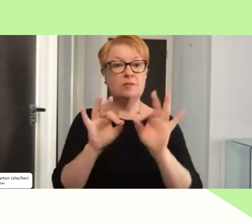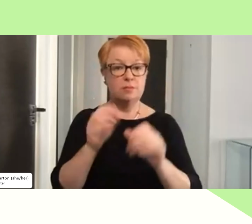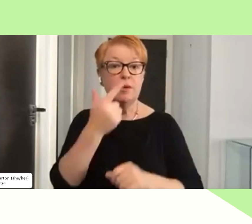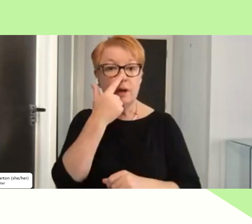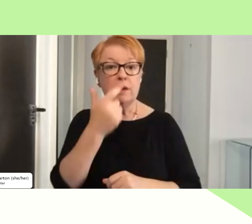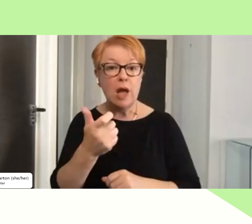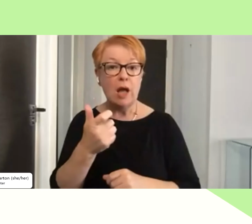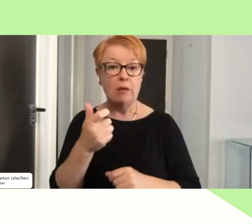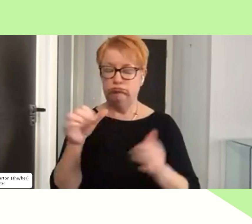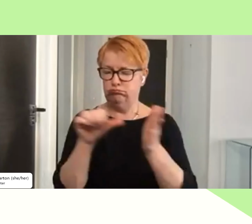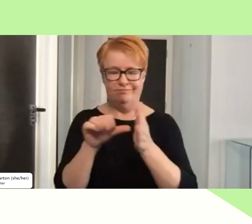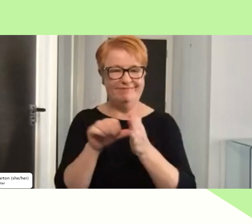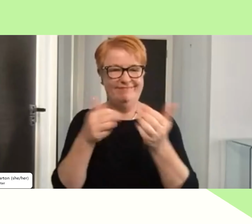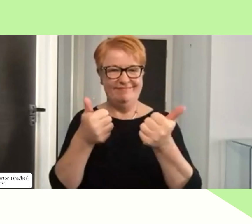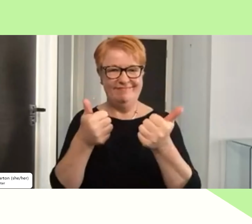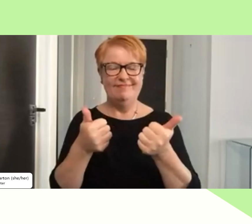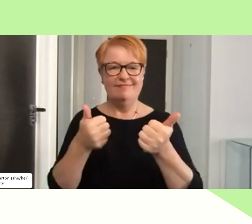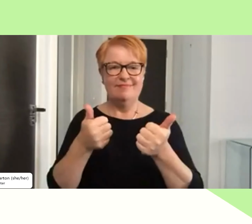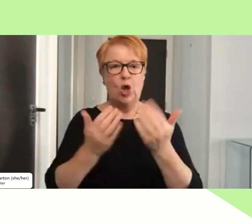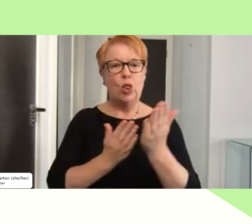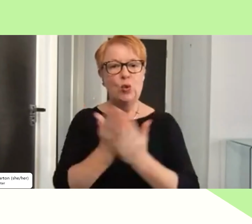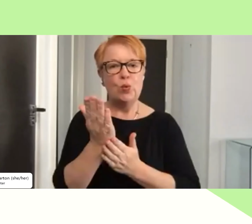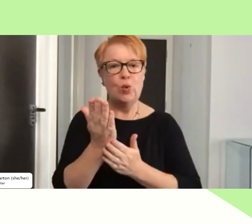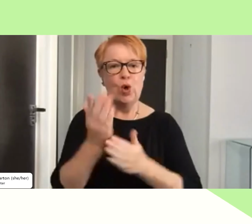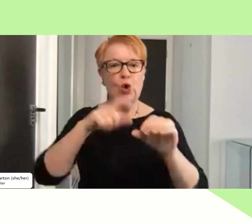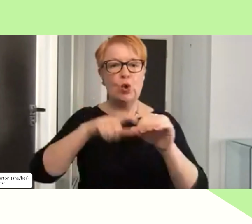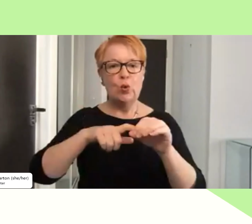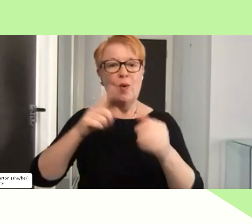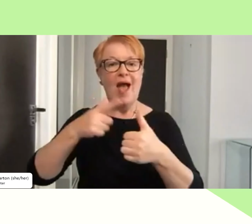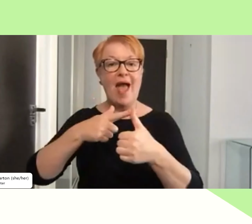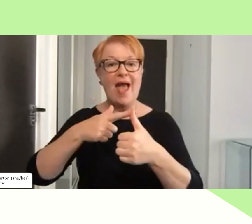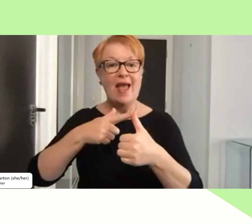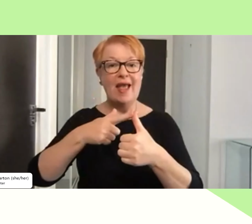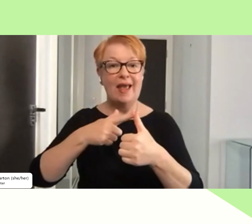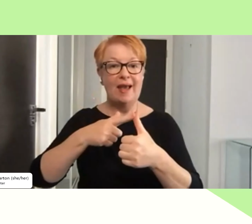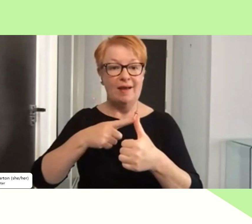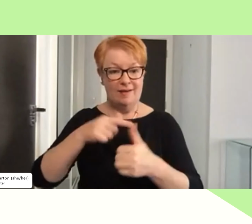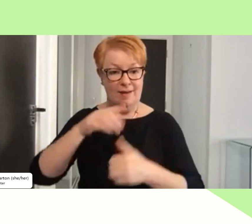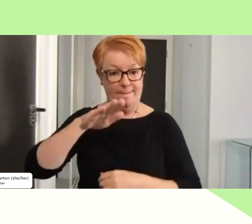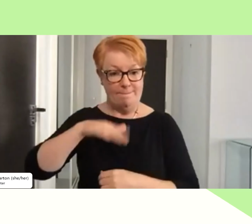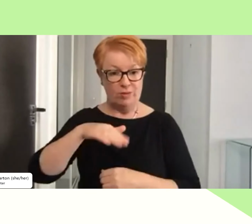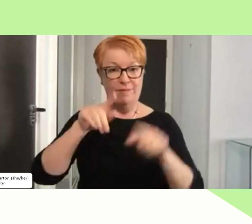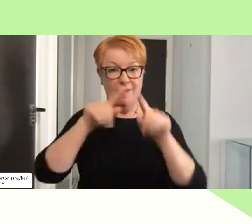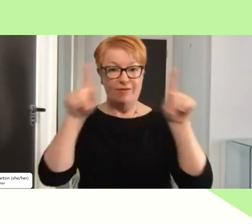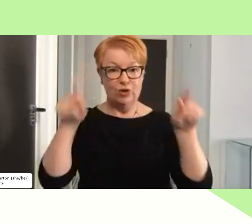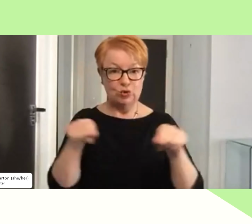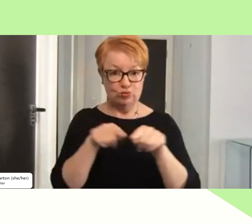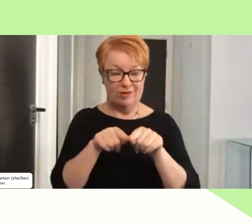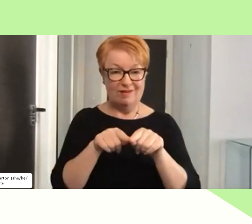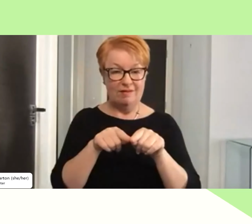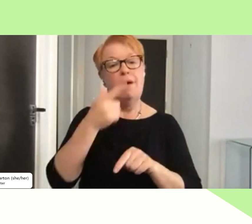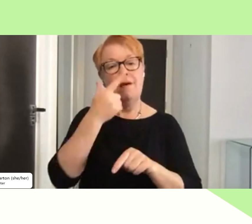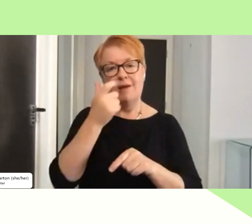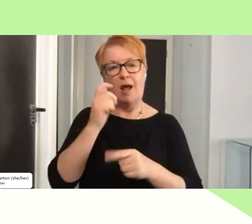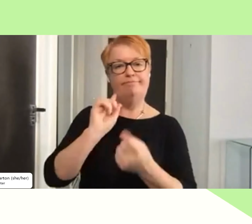your questions via the Q&A button at the bottom of your screen and they will get answered.